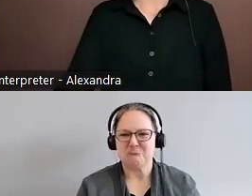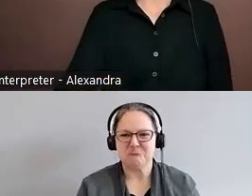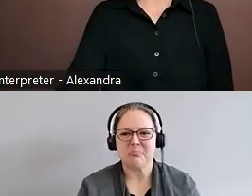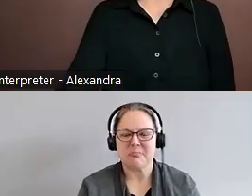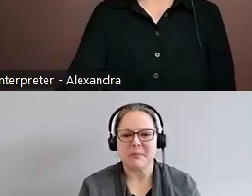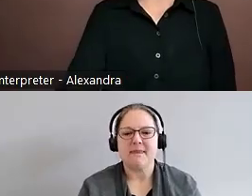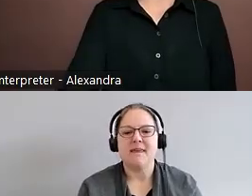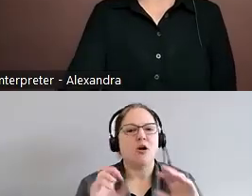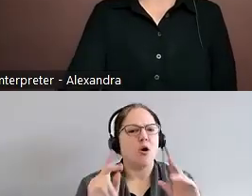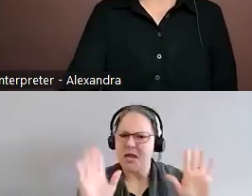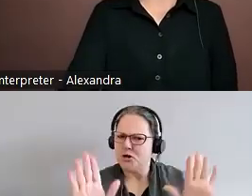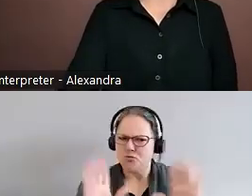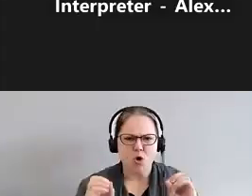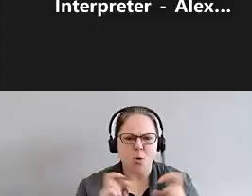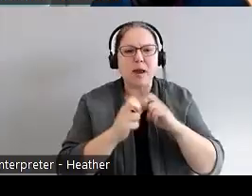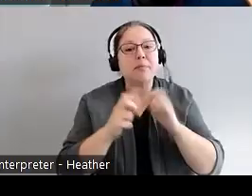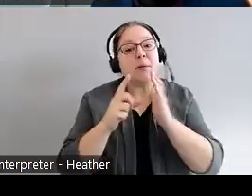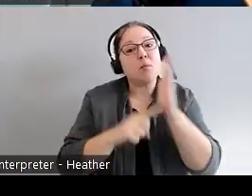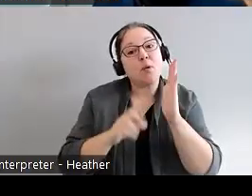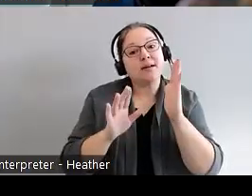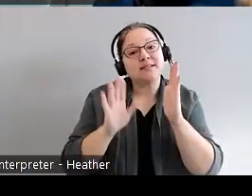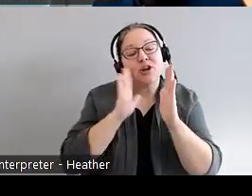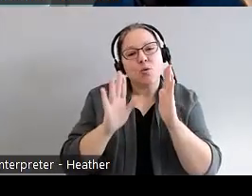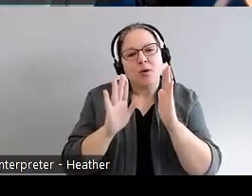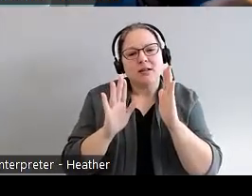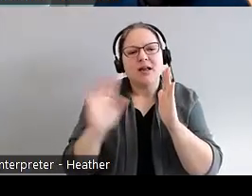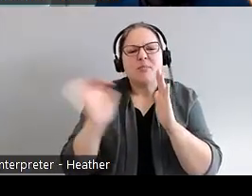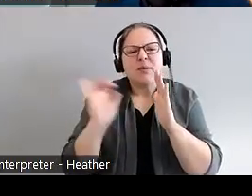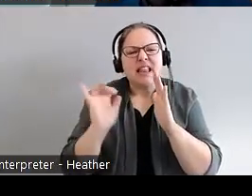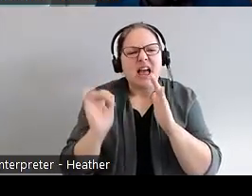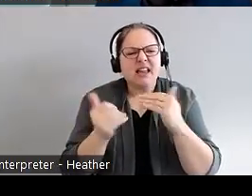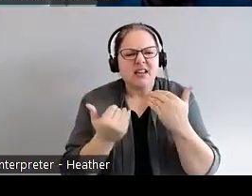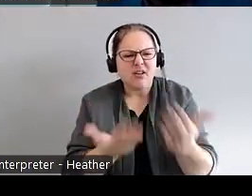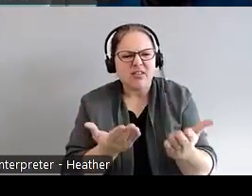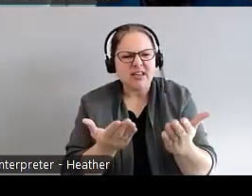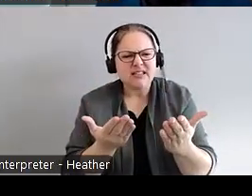we're seeing uh we're starting to see some uh or rather like this sort of mill based approach